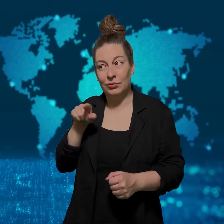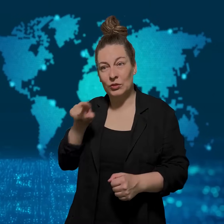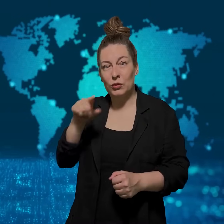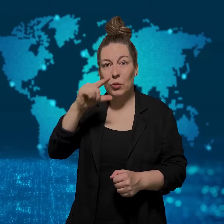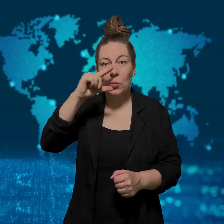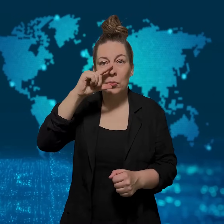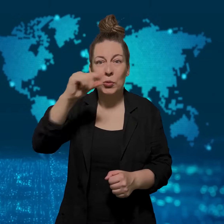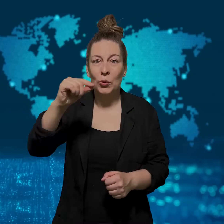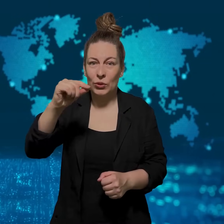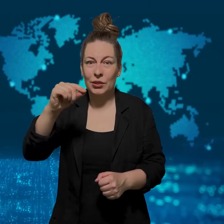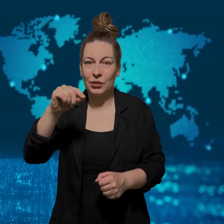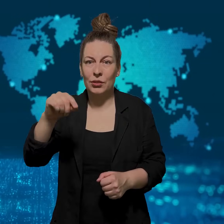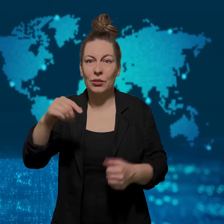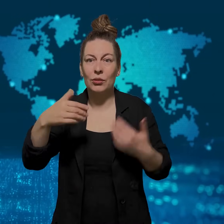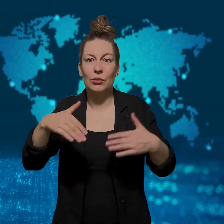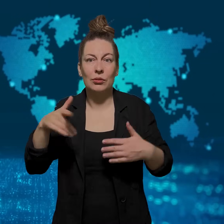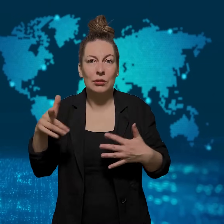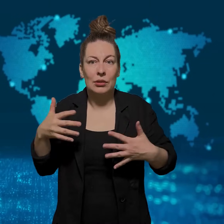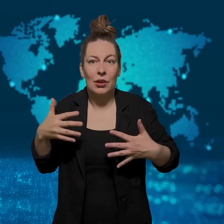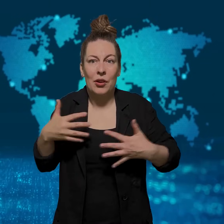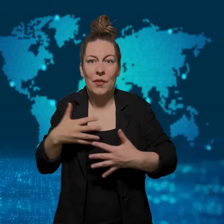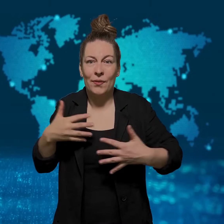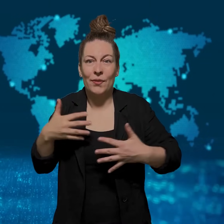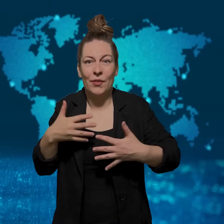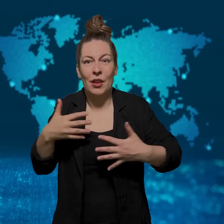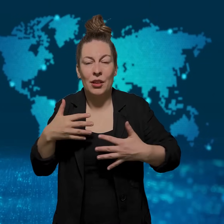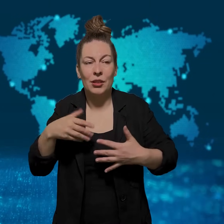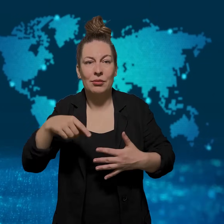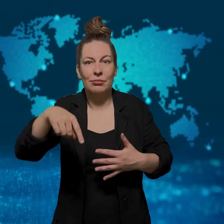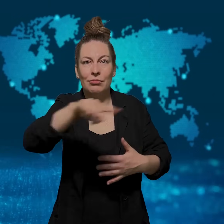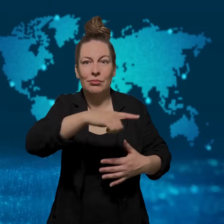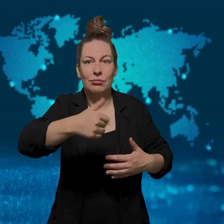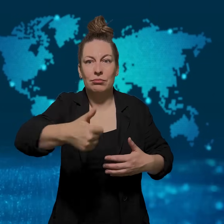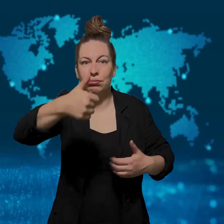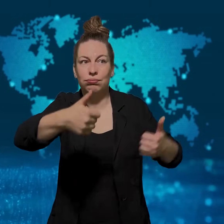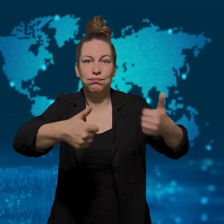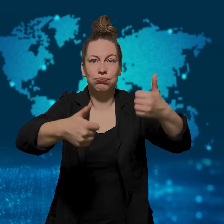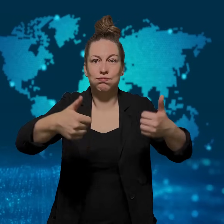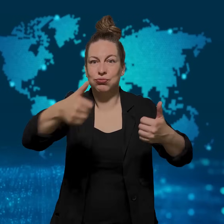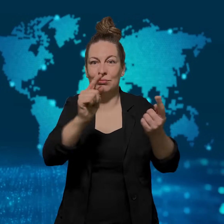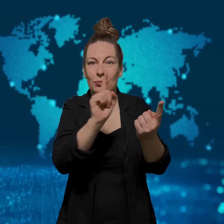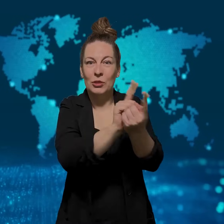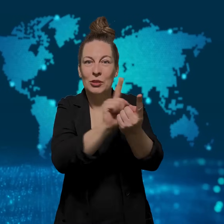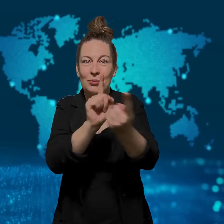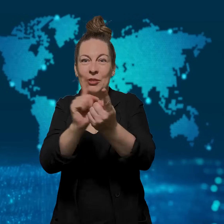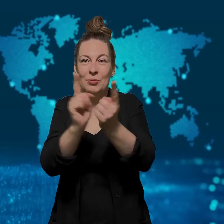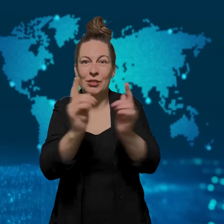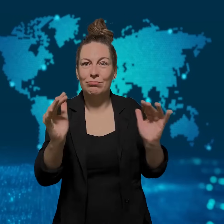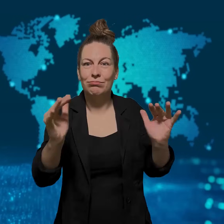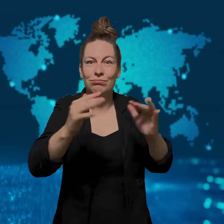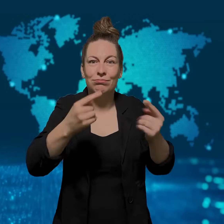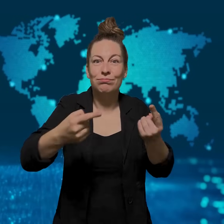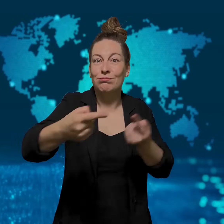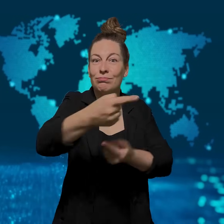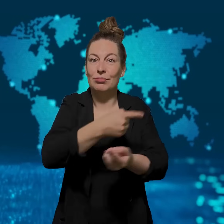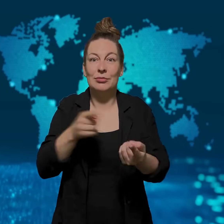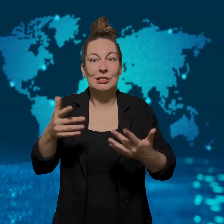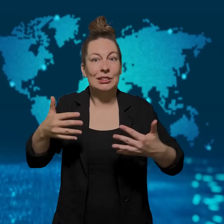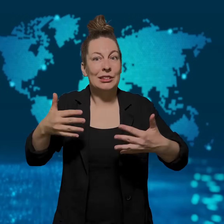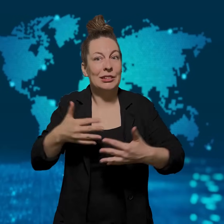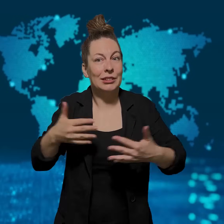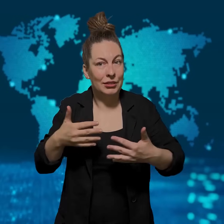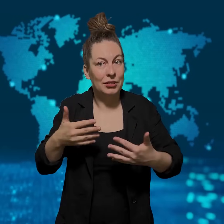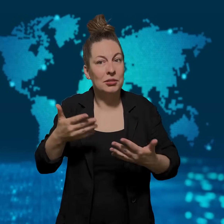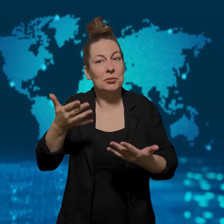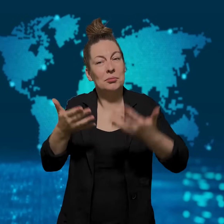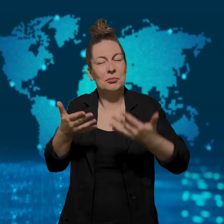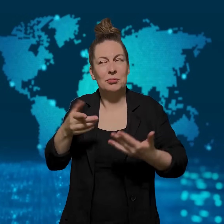in June to discuss what a deal to end the war might look like.